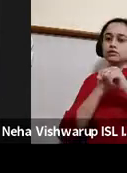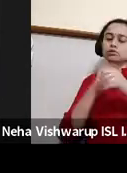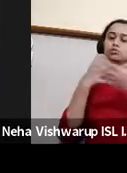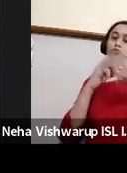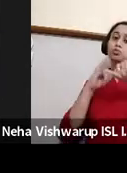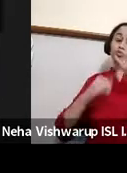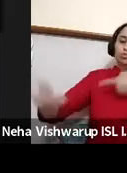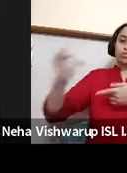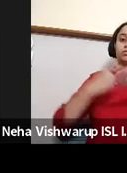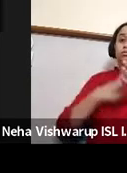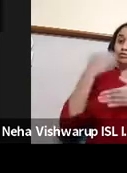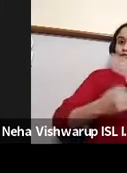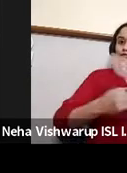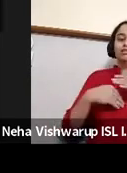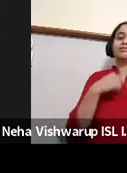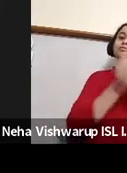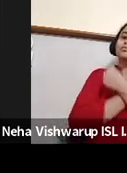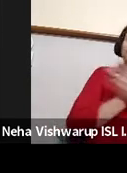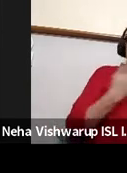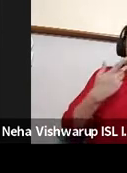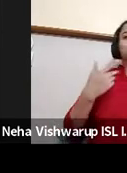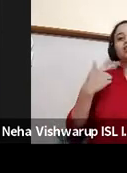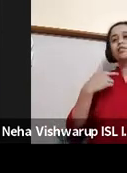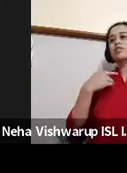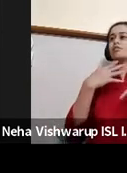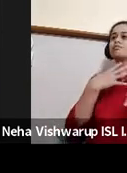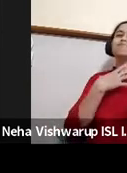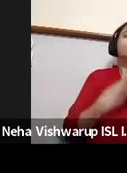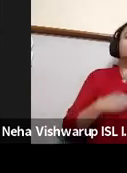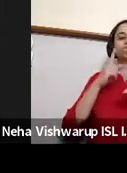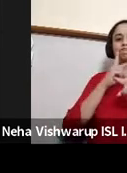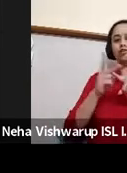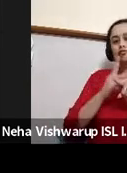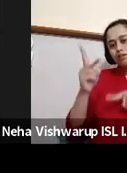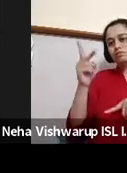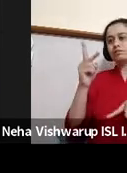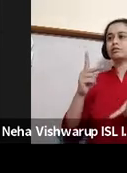romantic platonic filial communal or professional as photography opened up